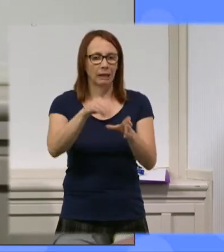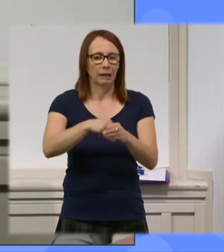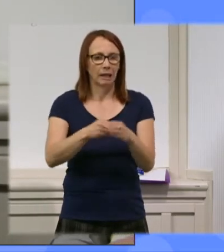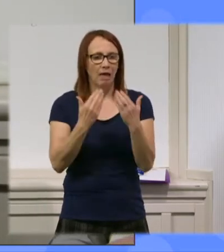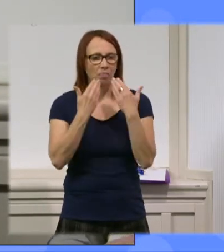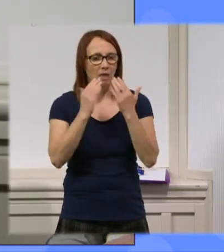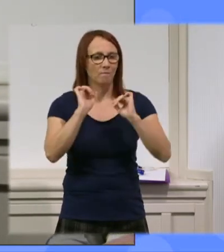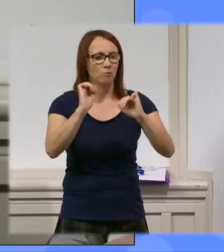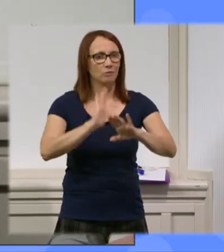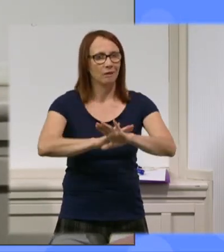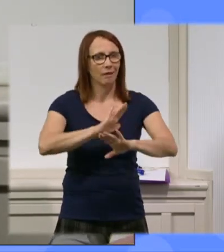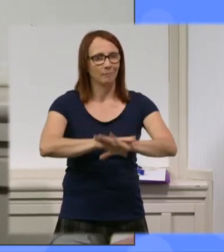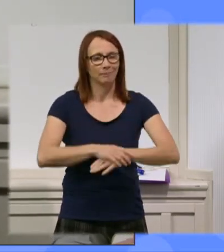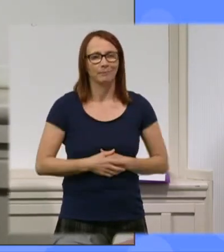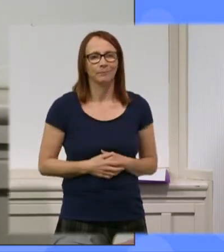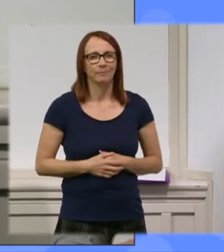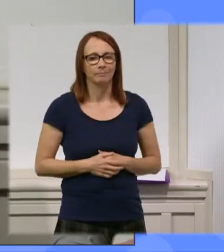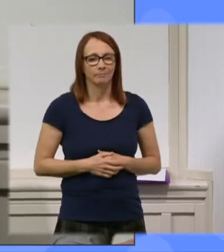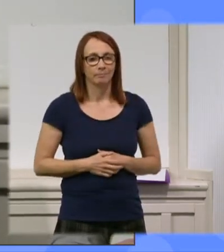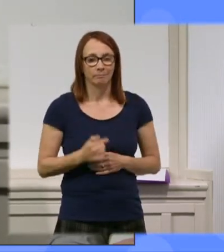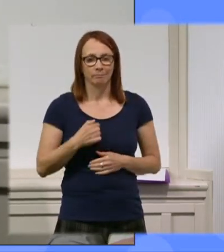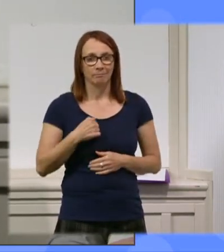time my entry support well I was brought up